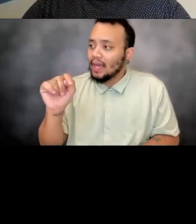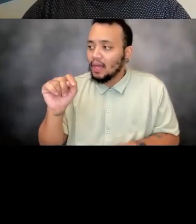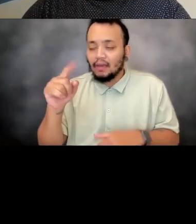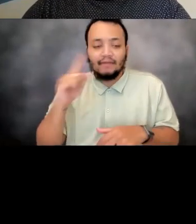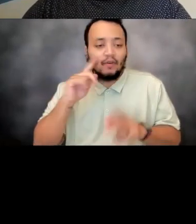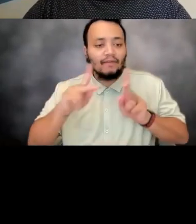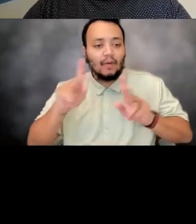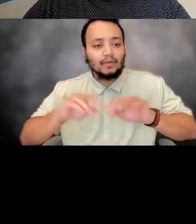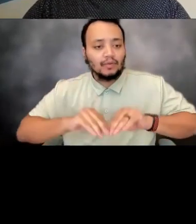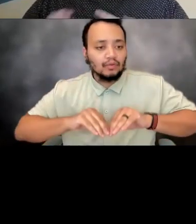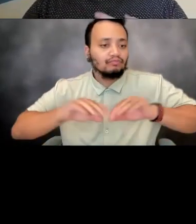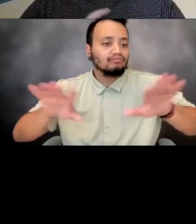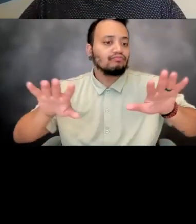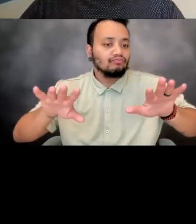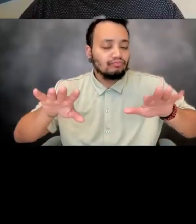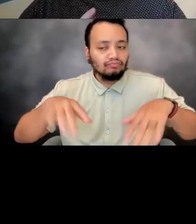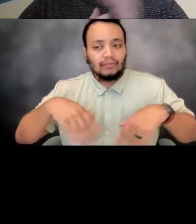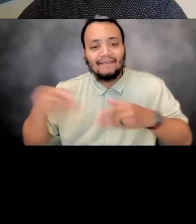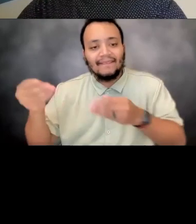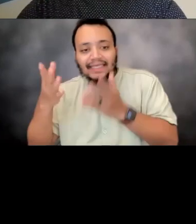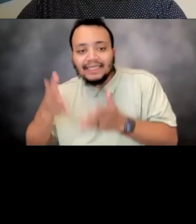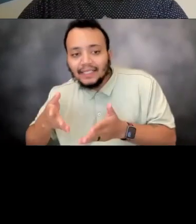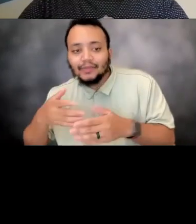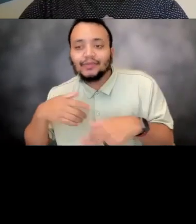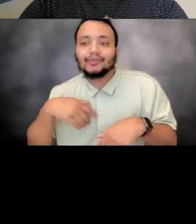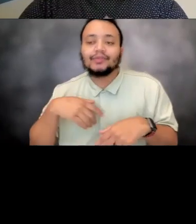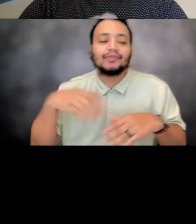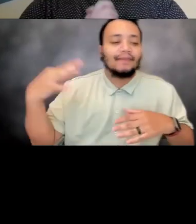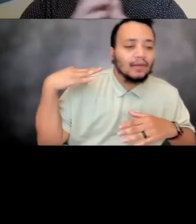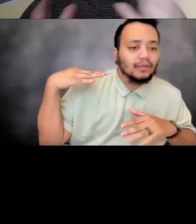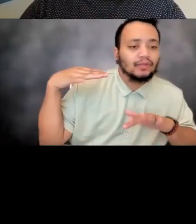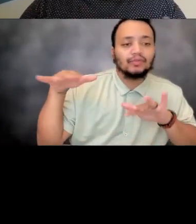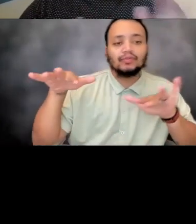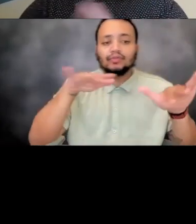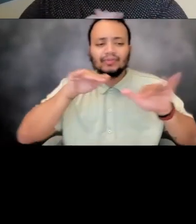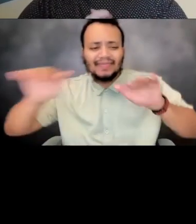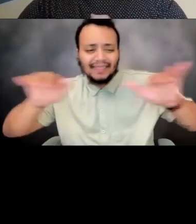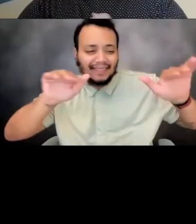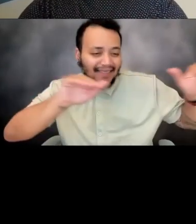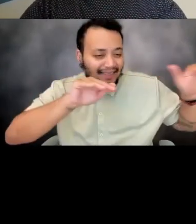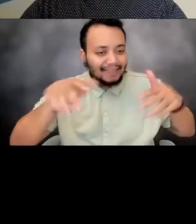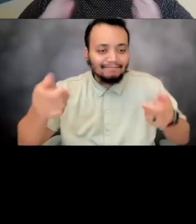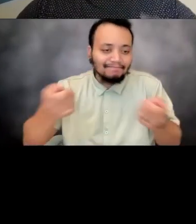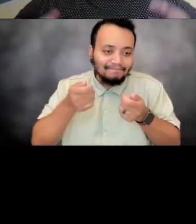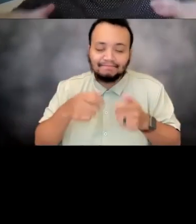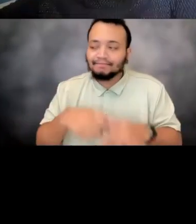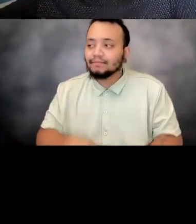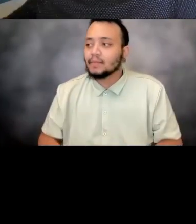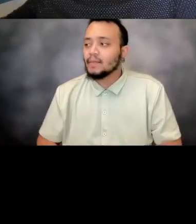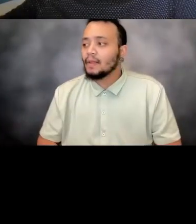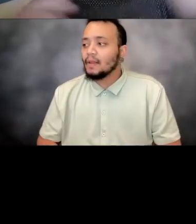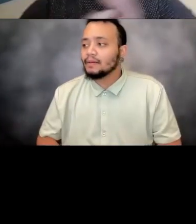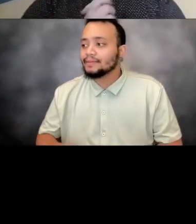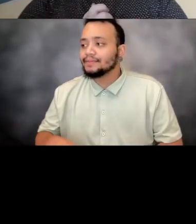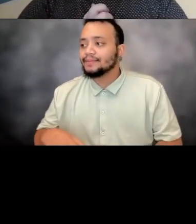other folks who were interested and excited and wanted to share it. We told folks, folks that we knew told folks,